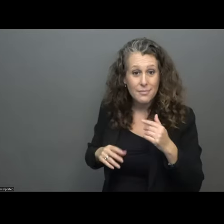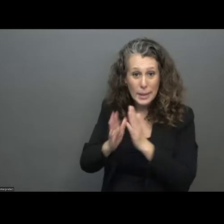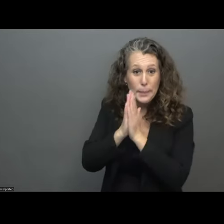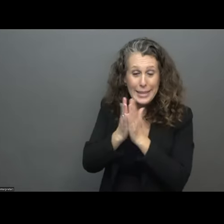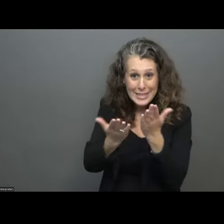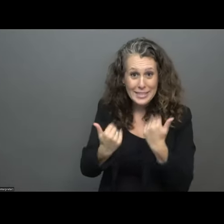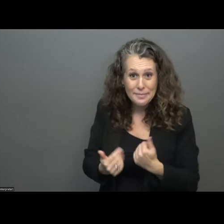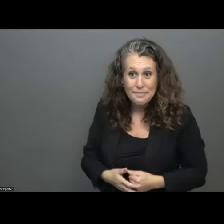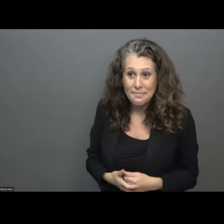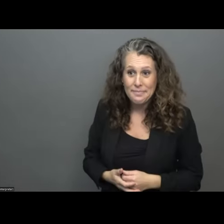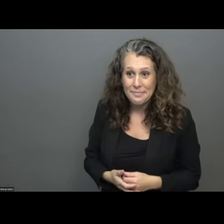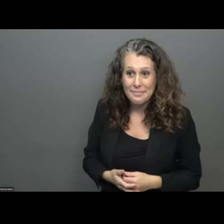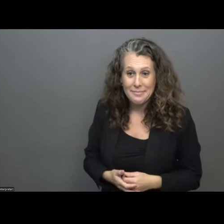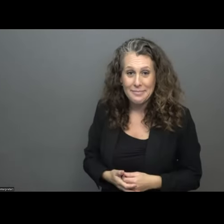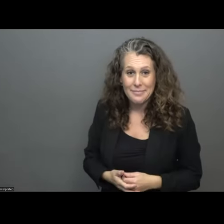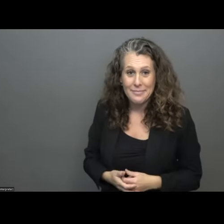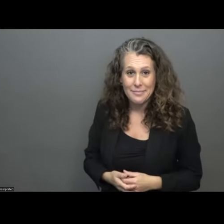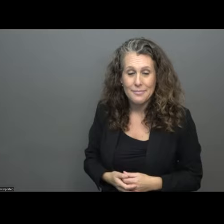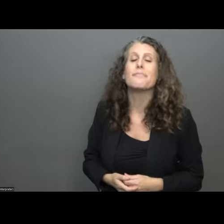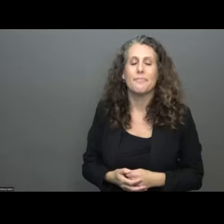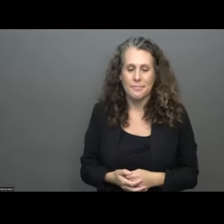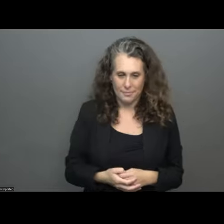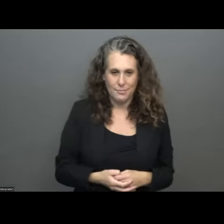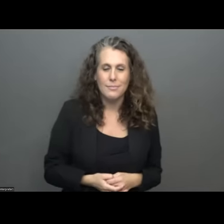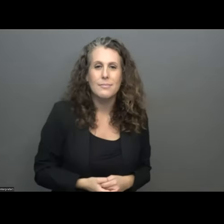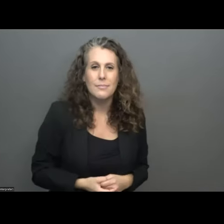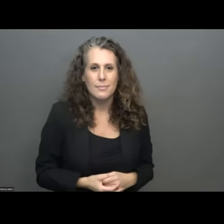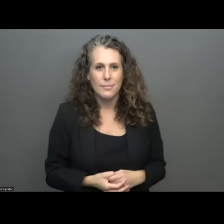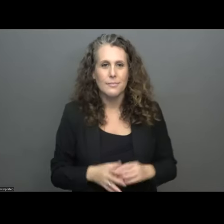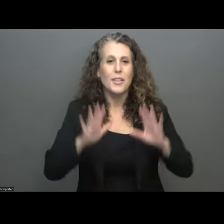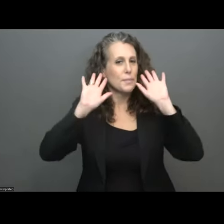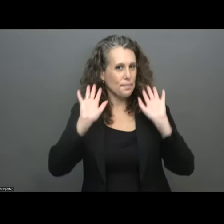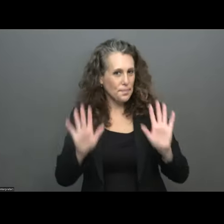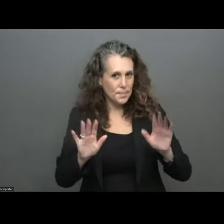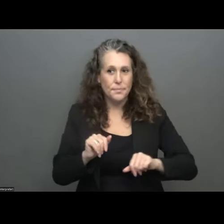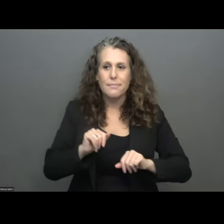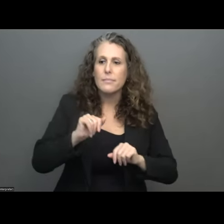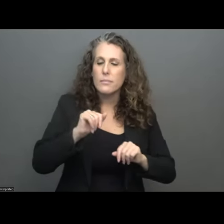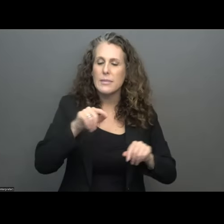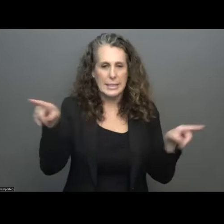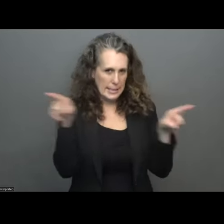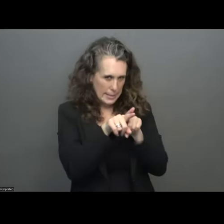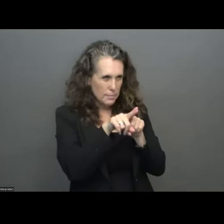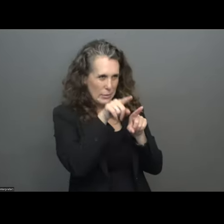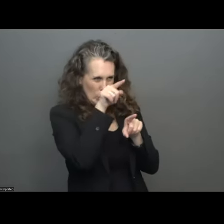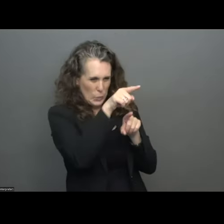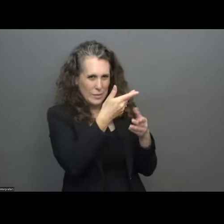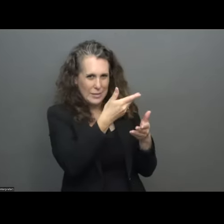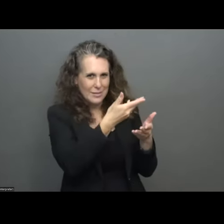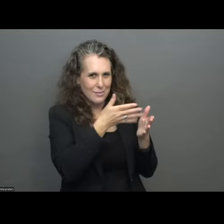14:08:48 Hello, Doc. 14:08:52 Jesus we are done today and I should